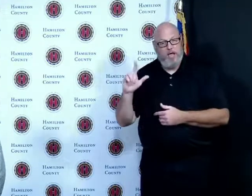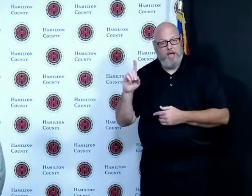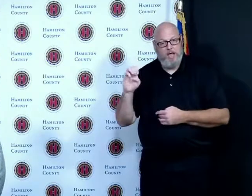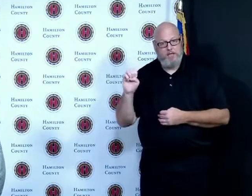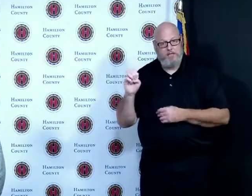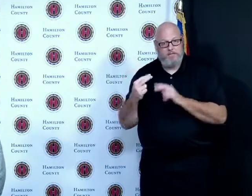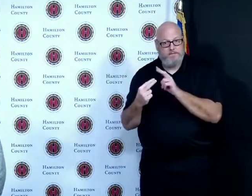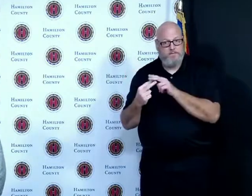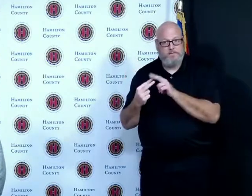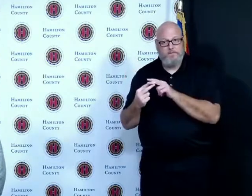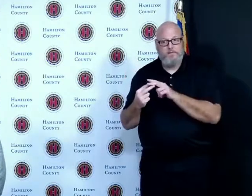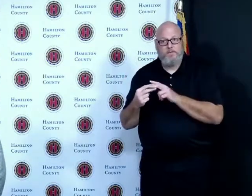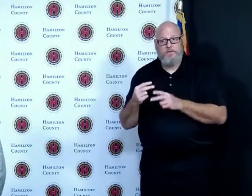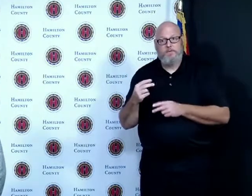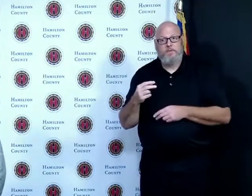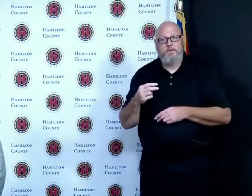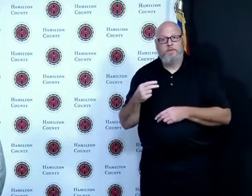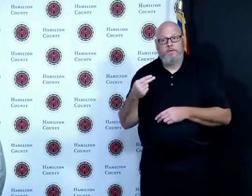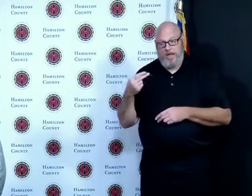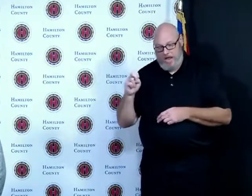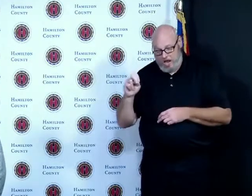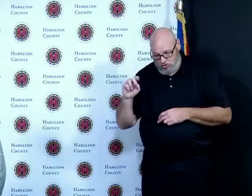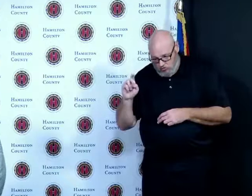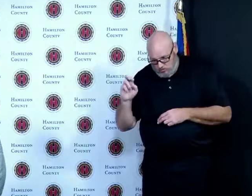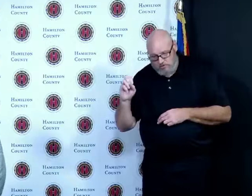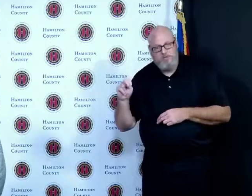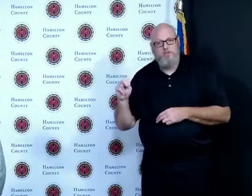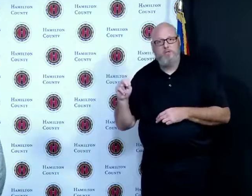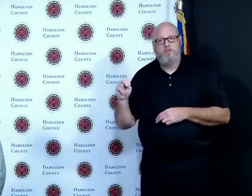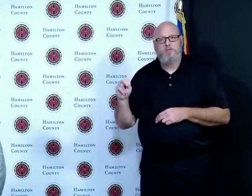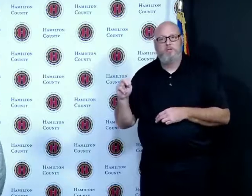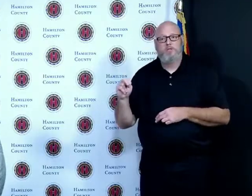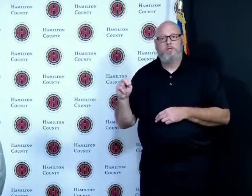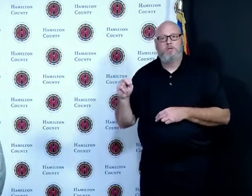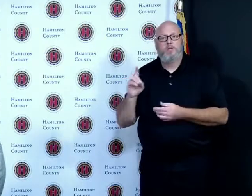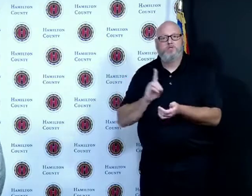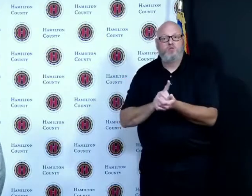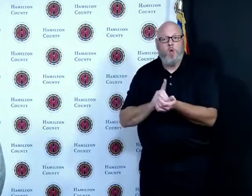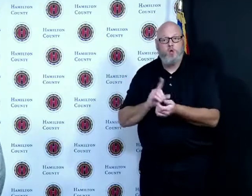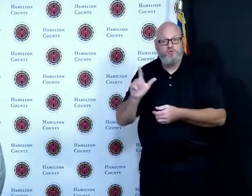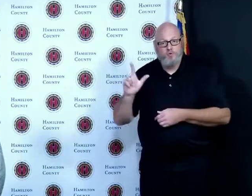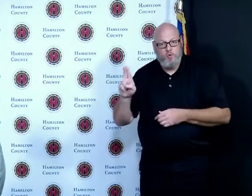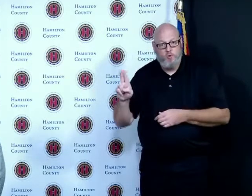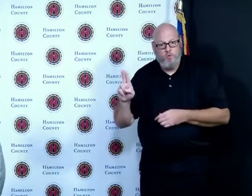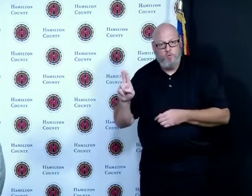and we will also have Dr Lou Edje who is with the University of Cincinnati Medical School